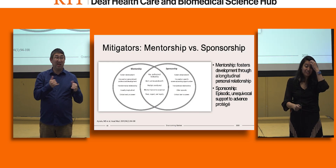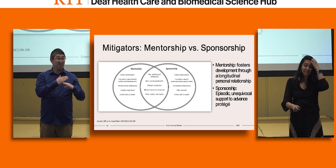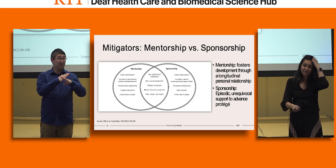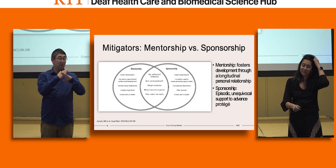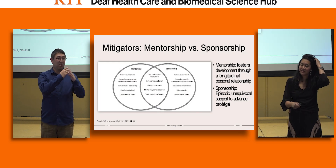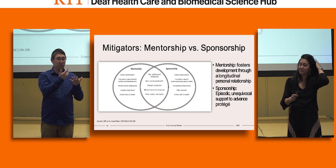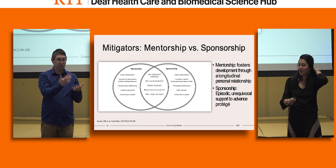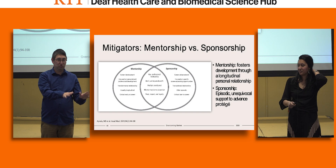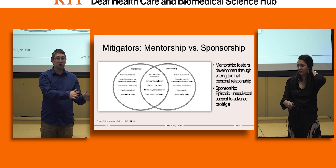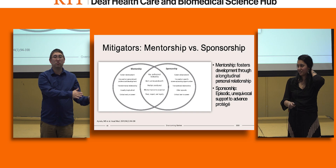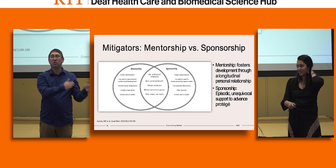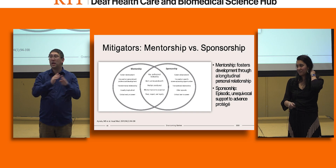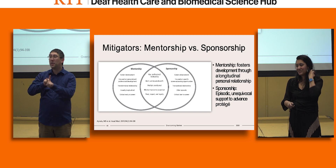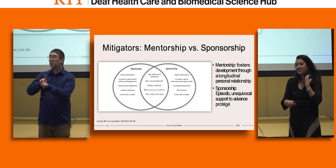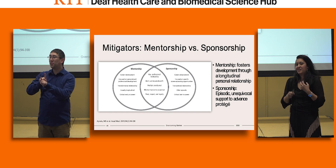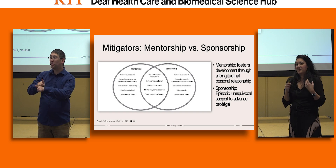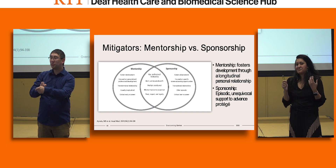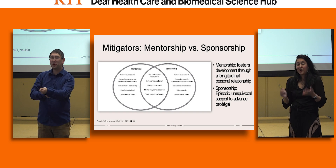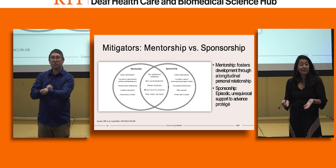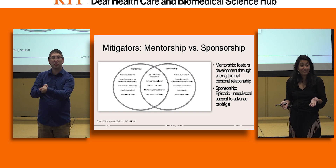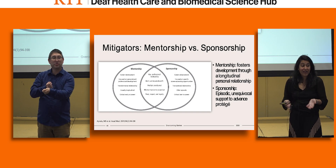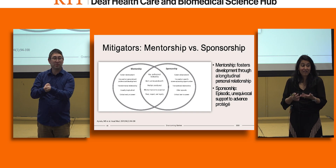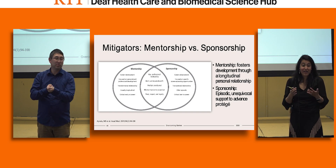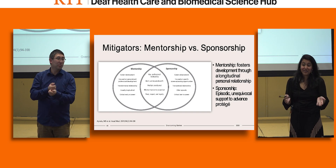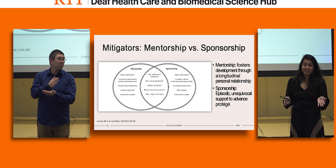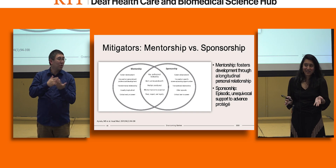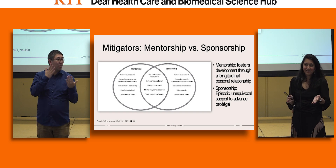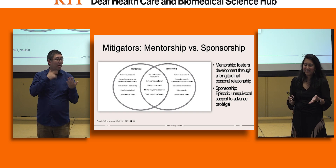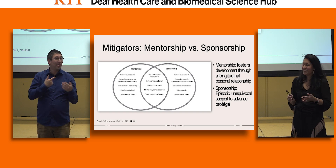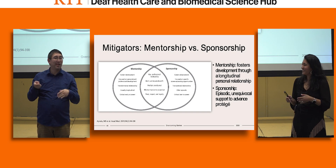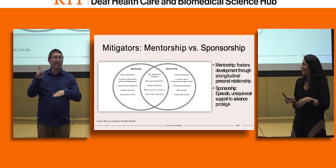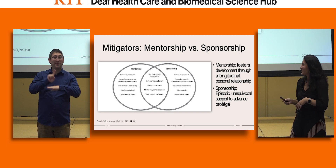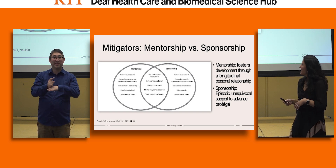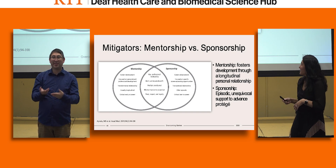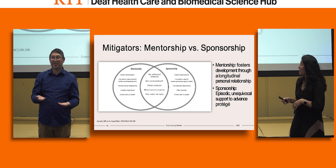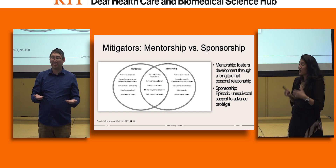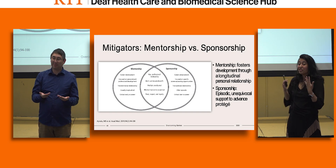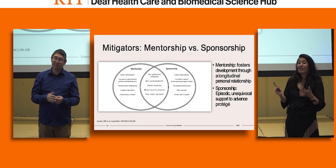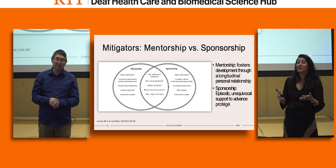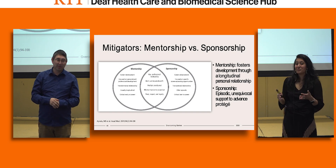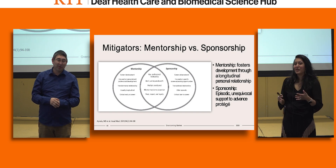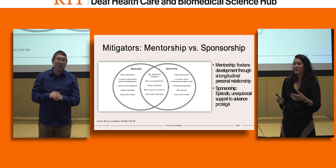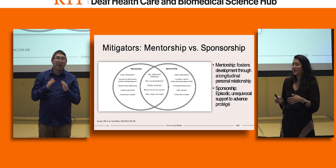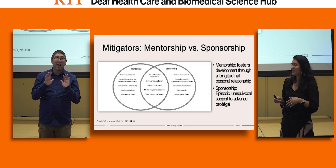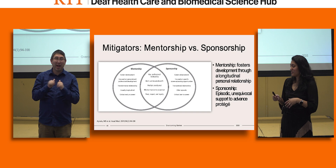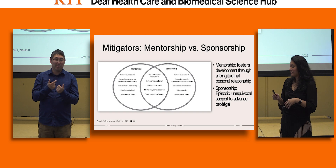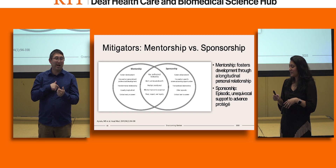Mentorship and sponsorship. Part of how I am here, a large part of how I'm here.